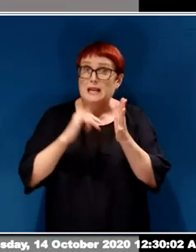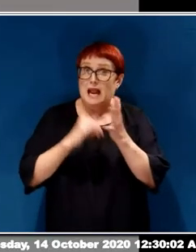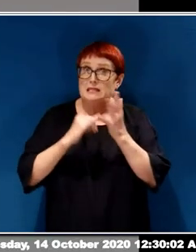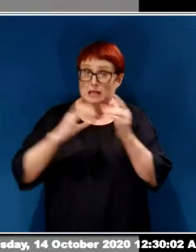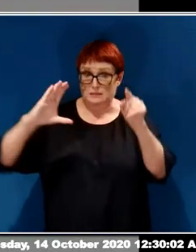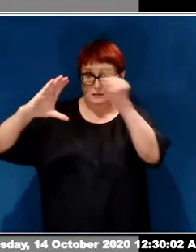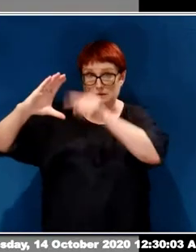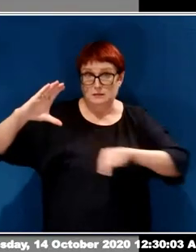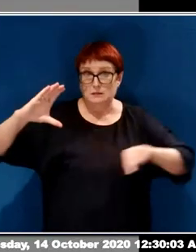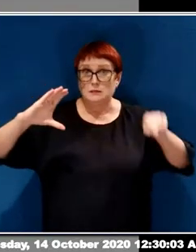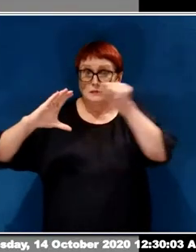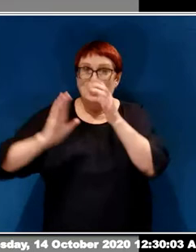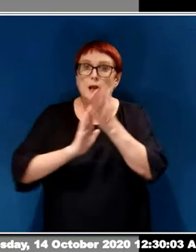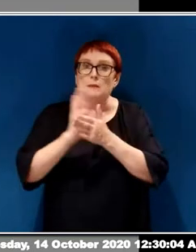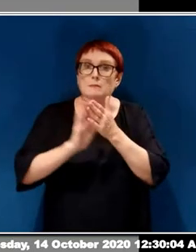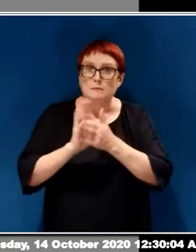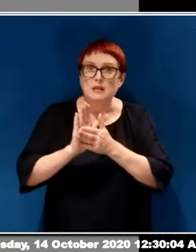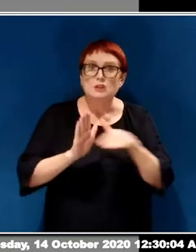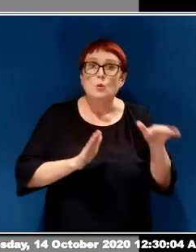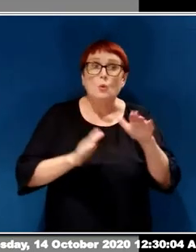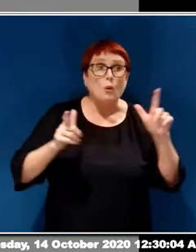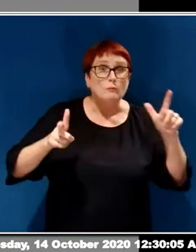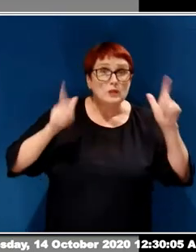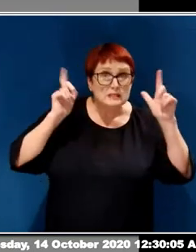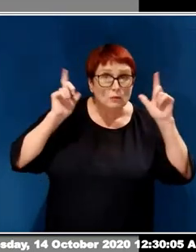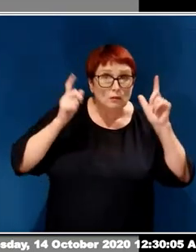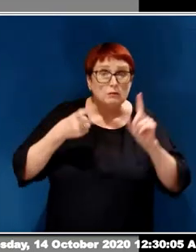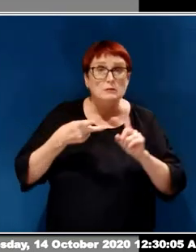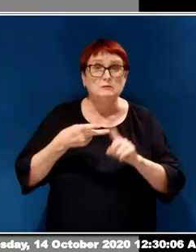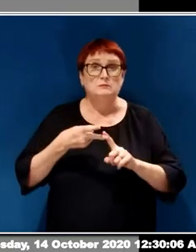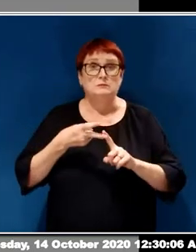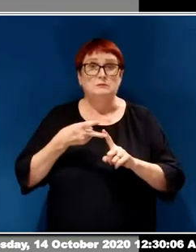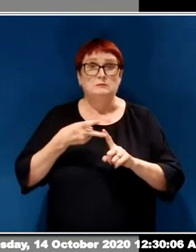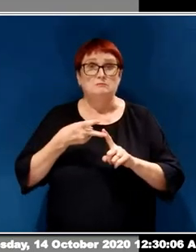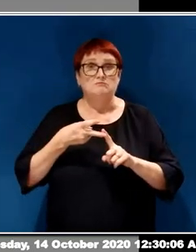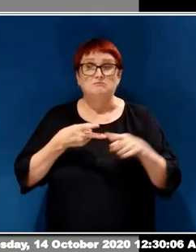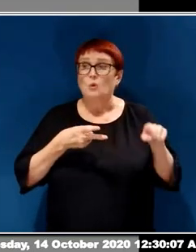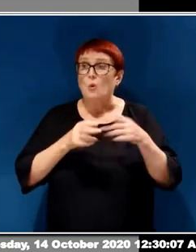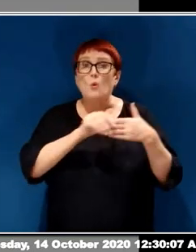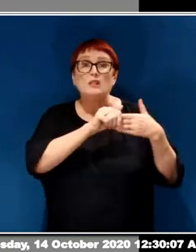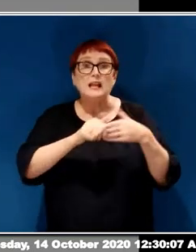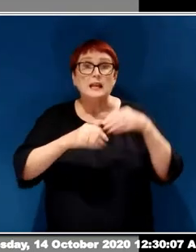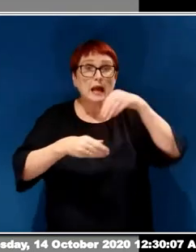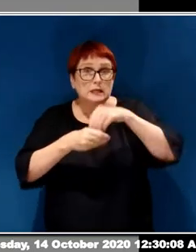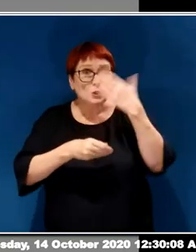and school-based leadership teams, as well as targeted professional